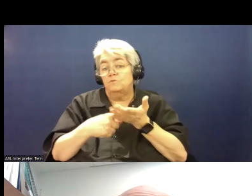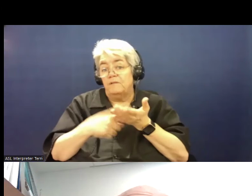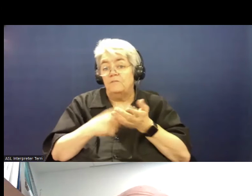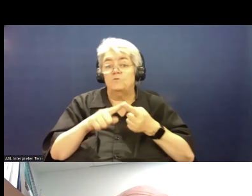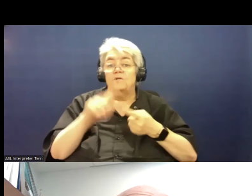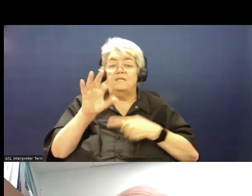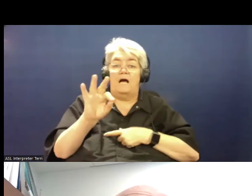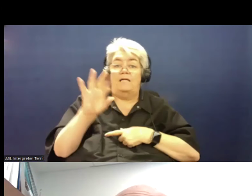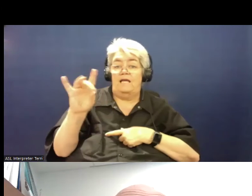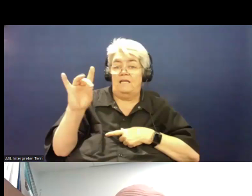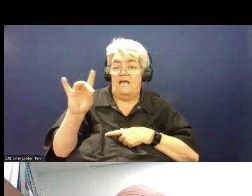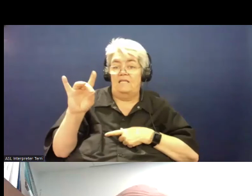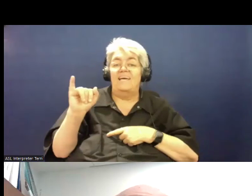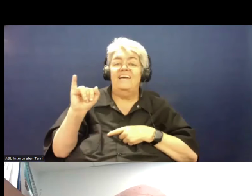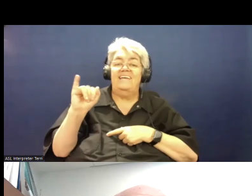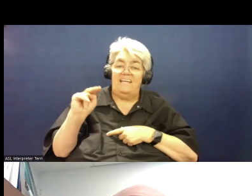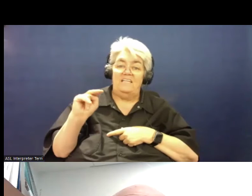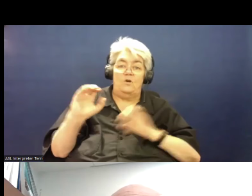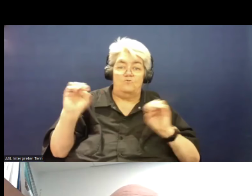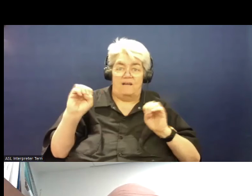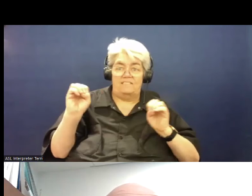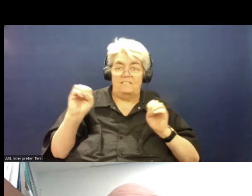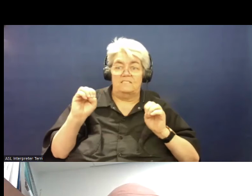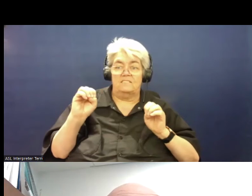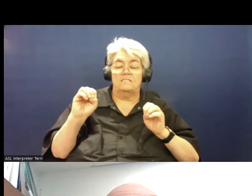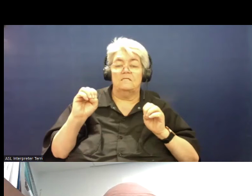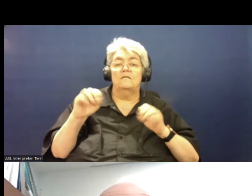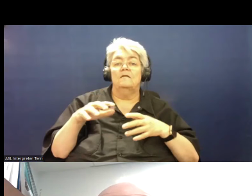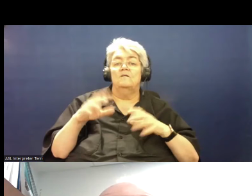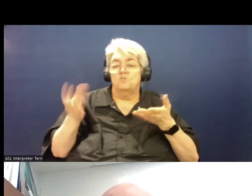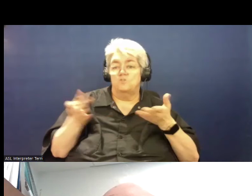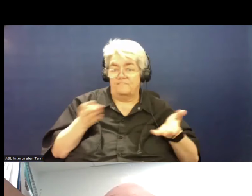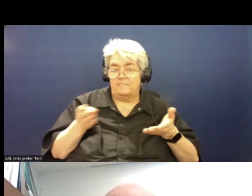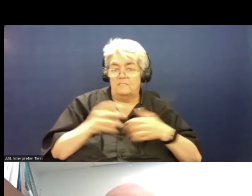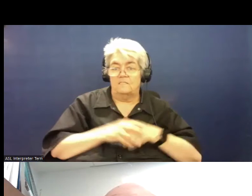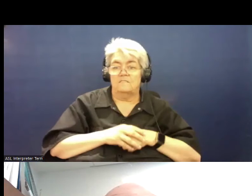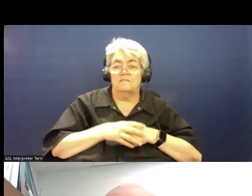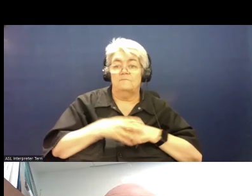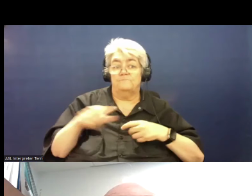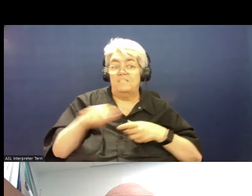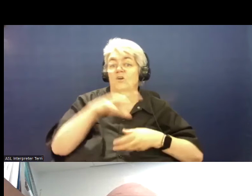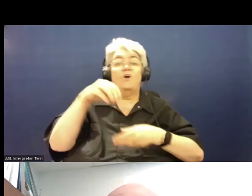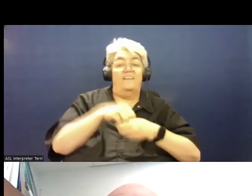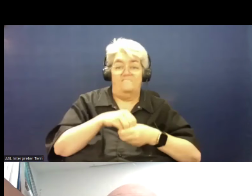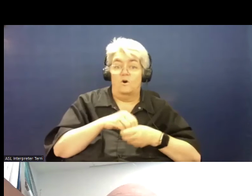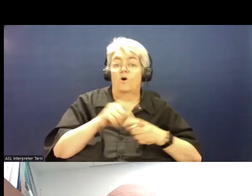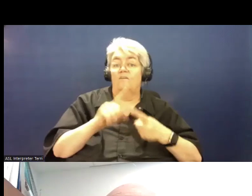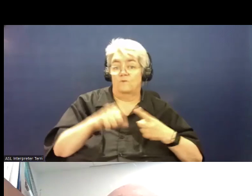AND CRISIS SERVICES AND TRIBAL COMMUNITIES. THESE ARE ALL PARTS OF THE PRESIDENT ORDER.